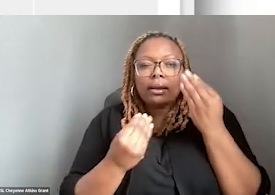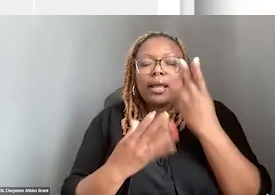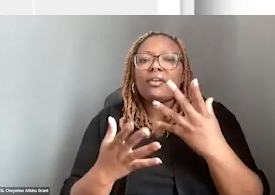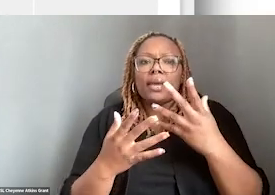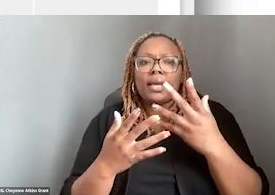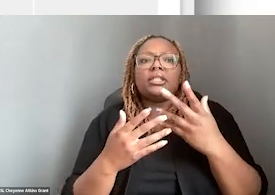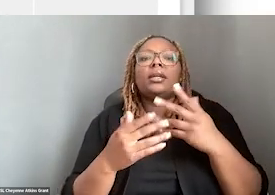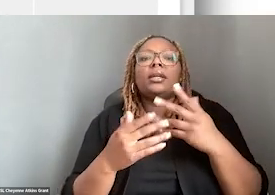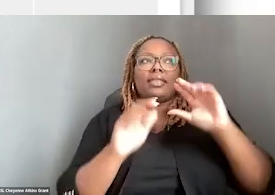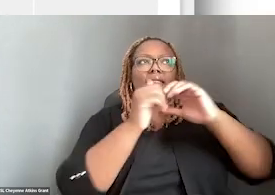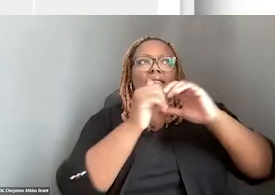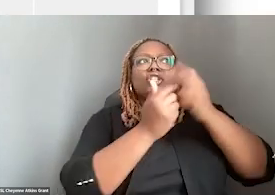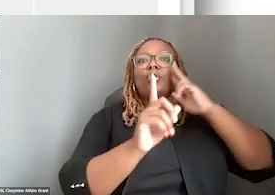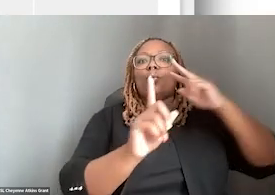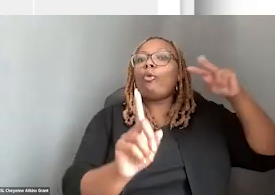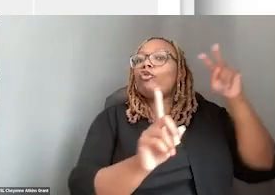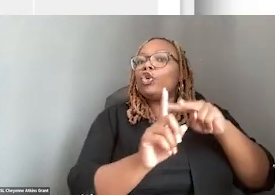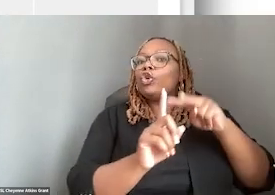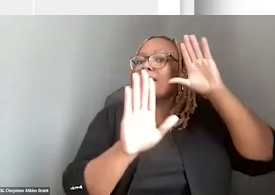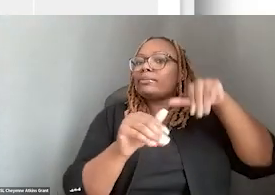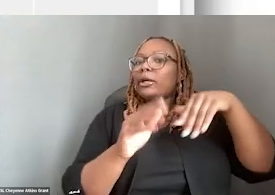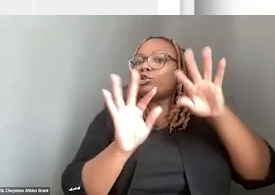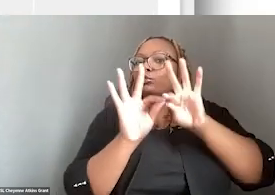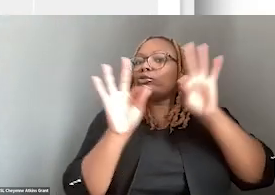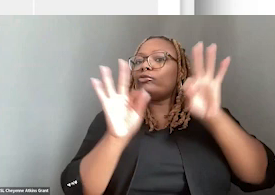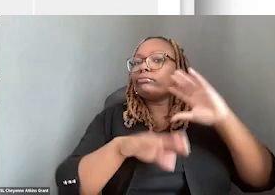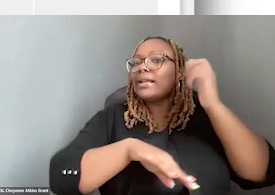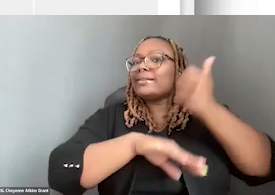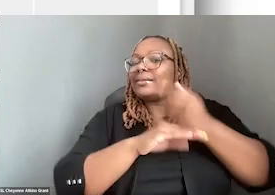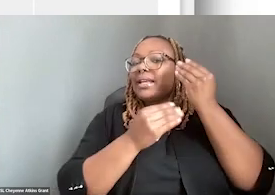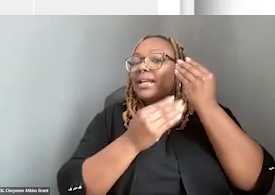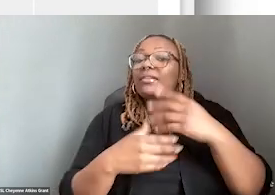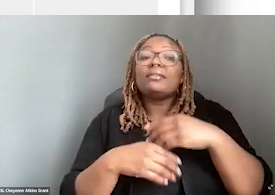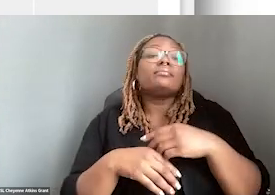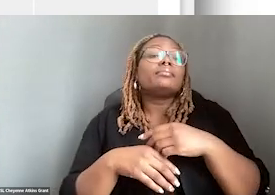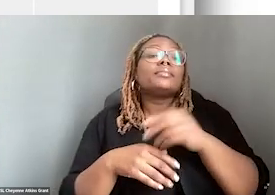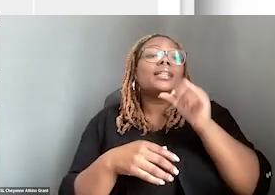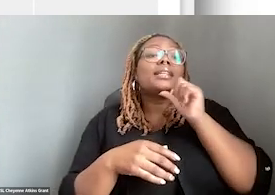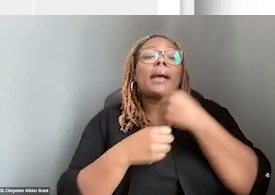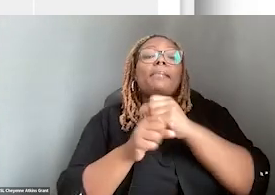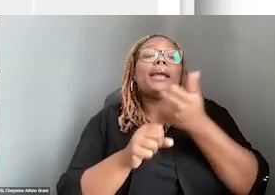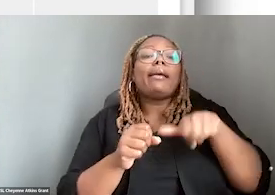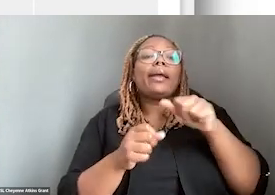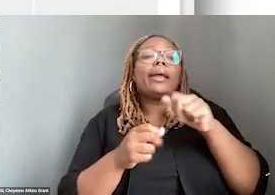that the agencies are expecting the information to be entered, that you're not making any kind of careless mistakes.